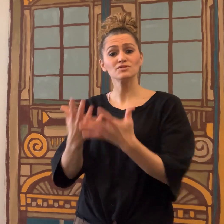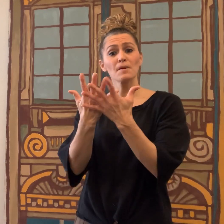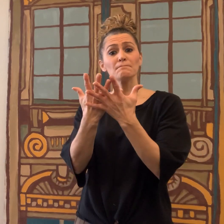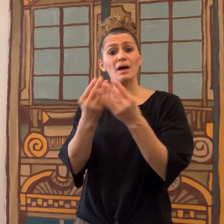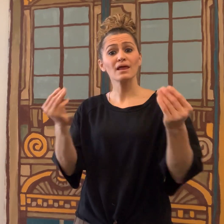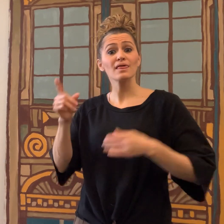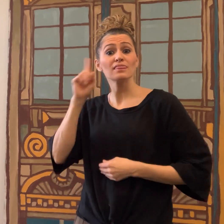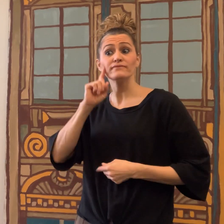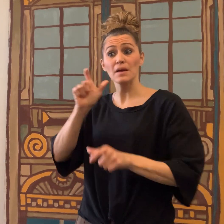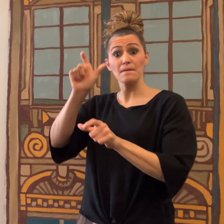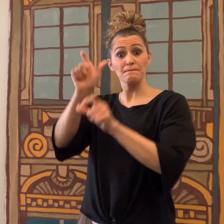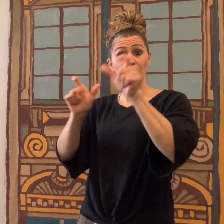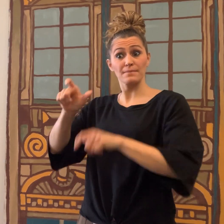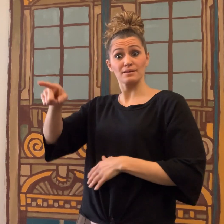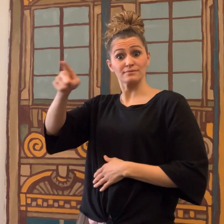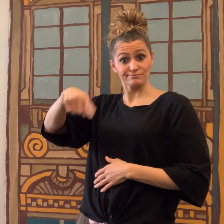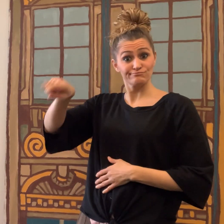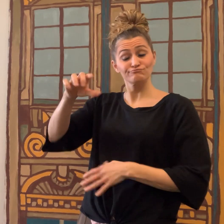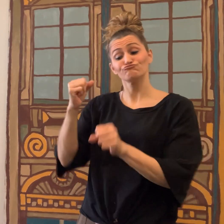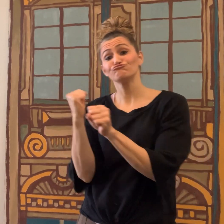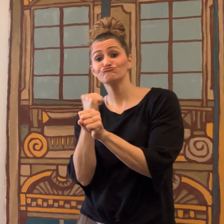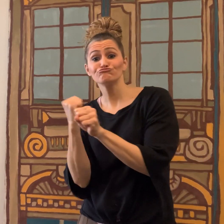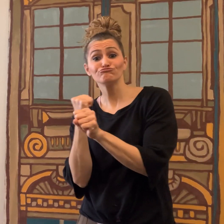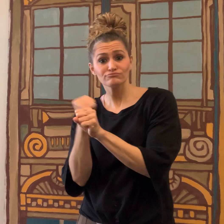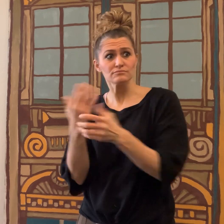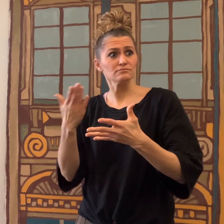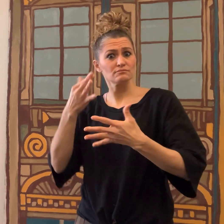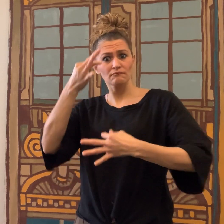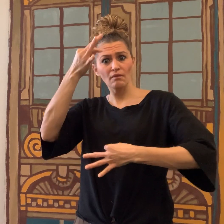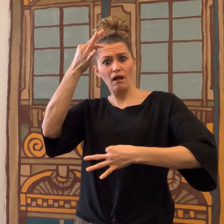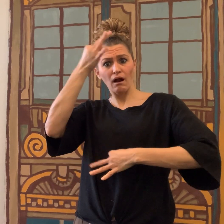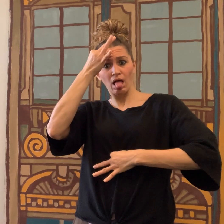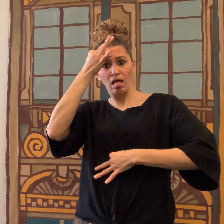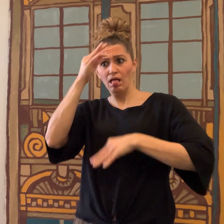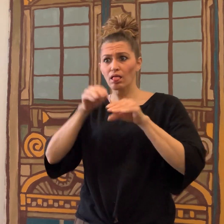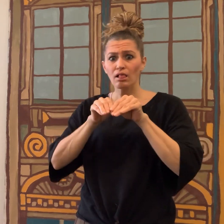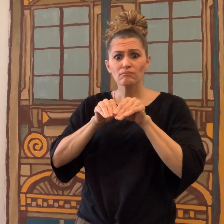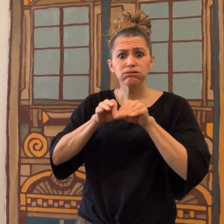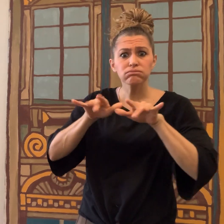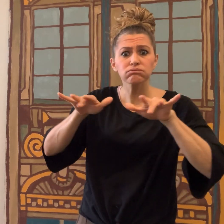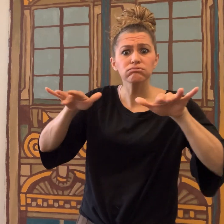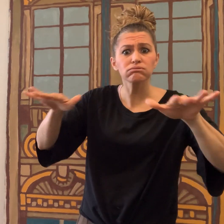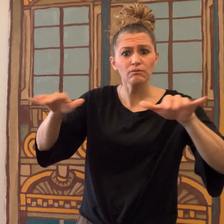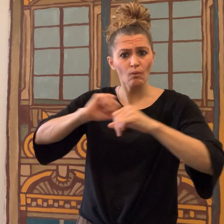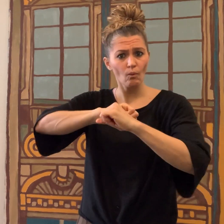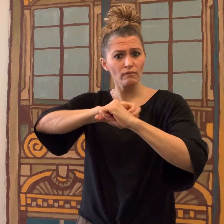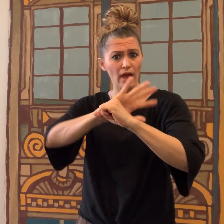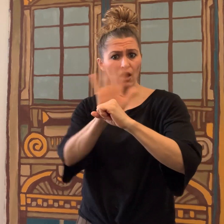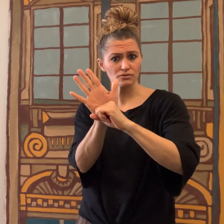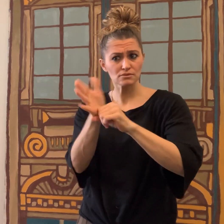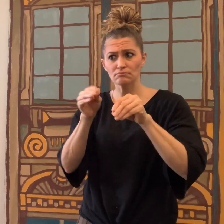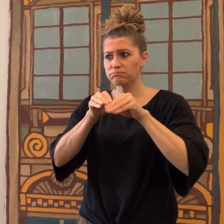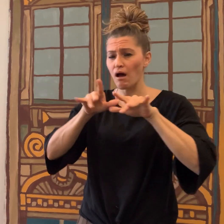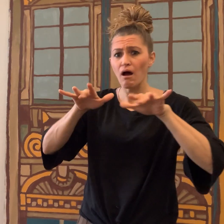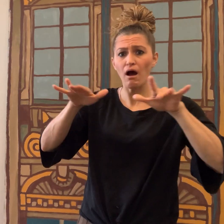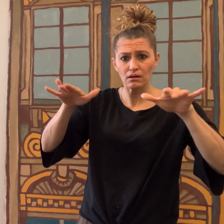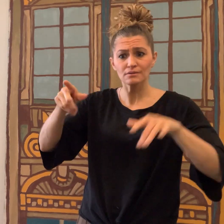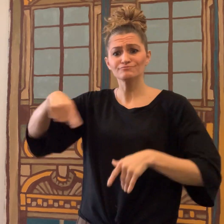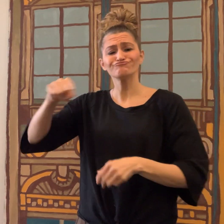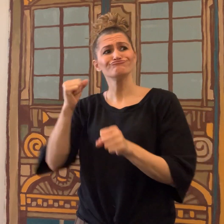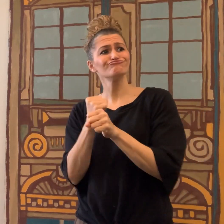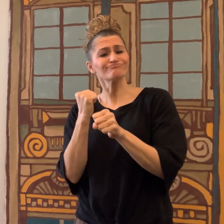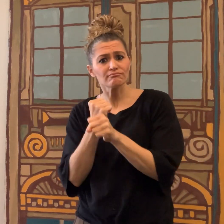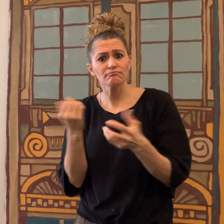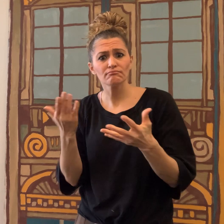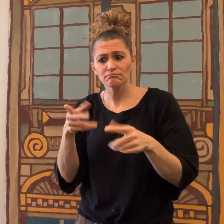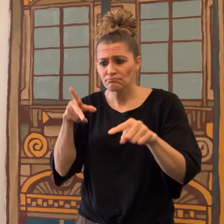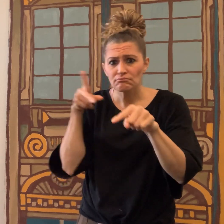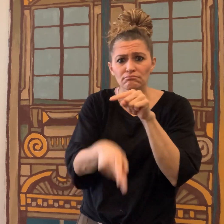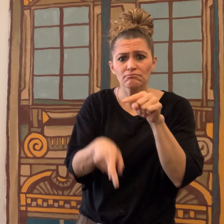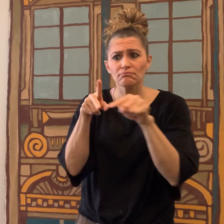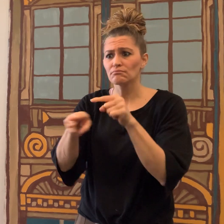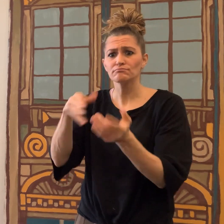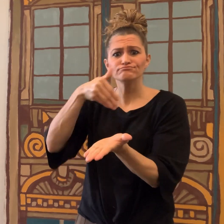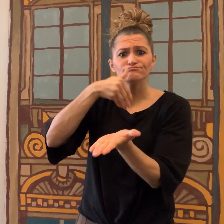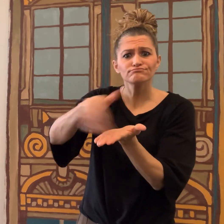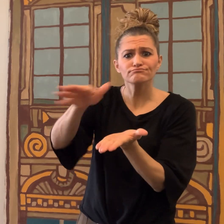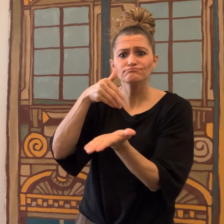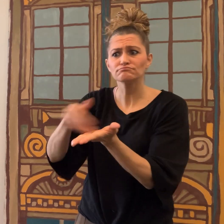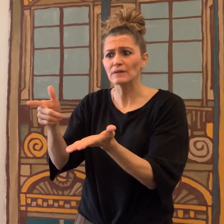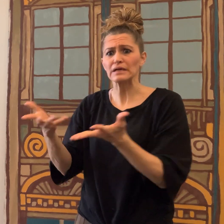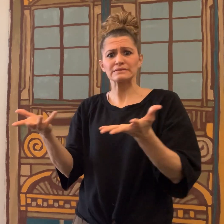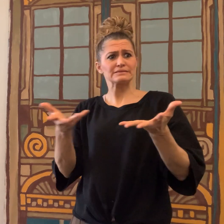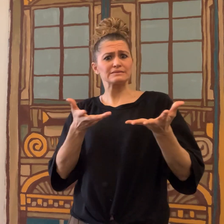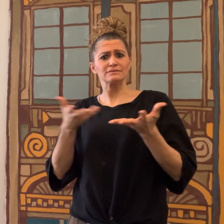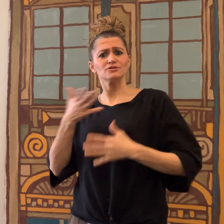Many Deaf people lost their jobs and had a hard time finding new jobs